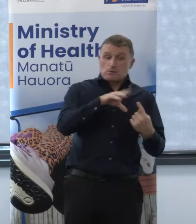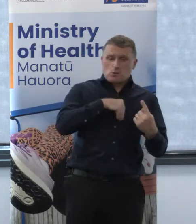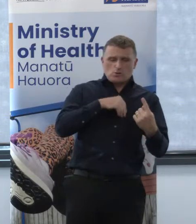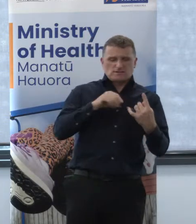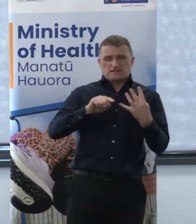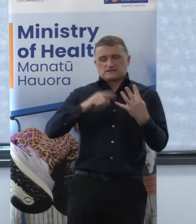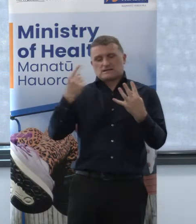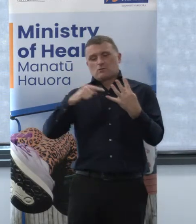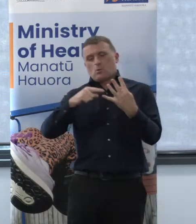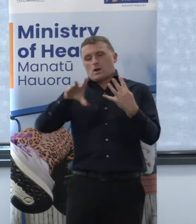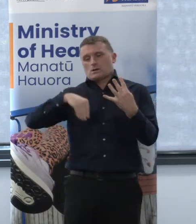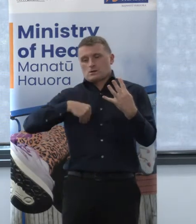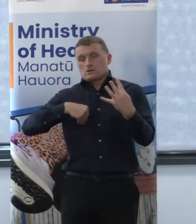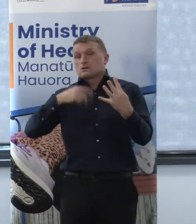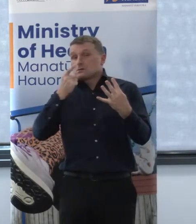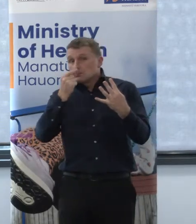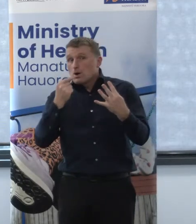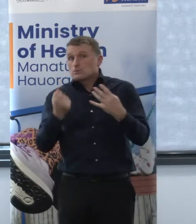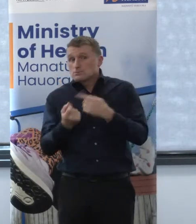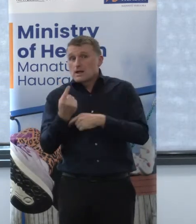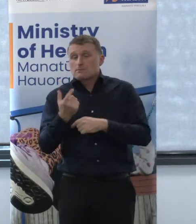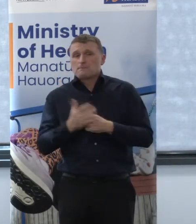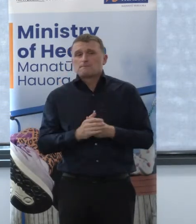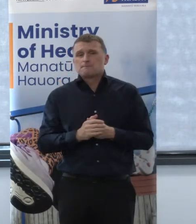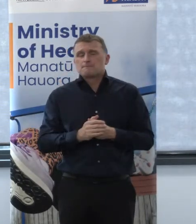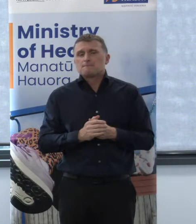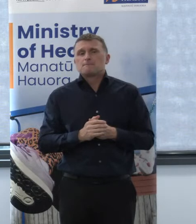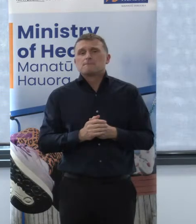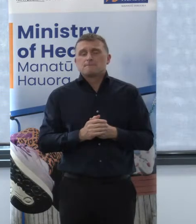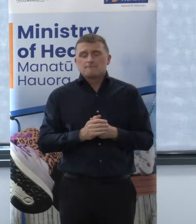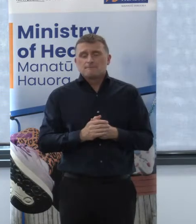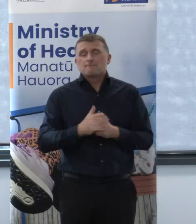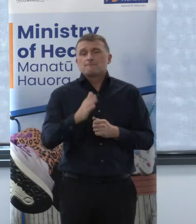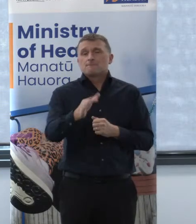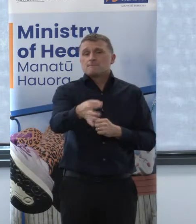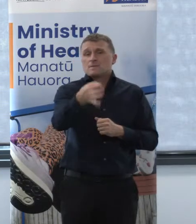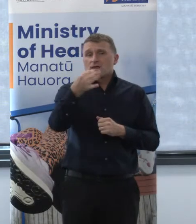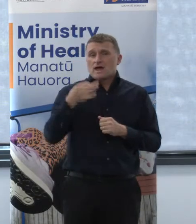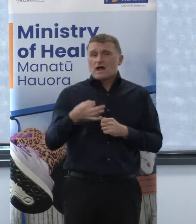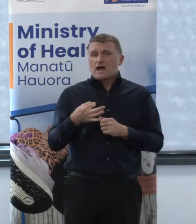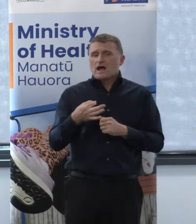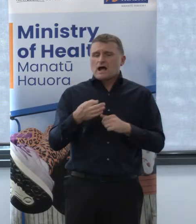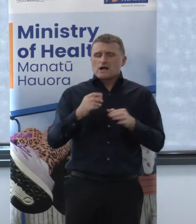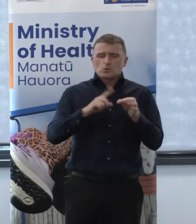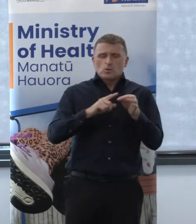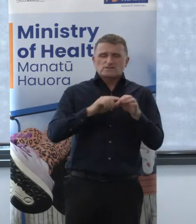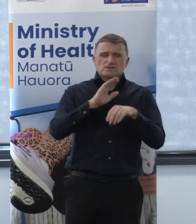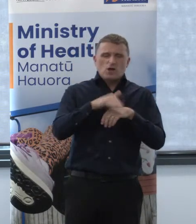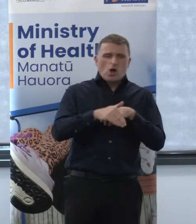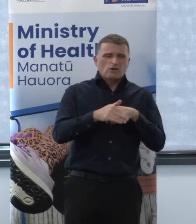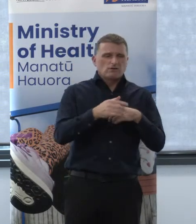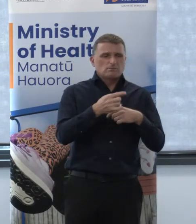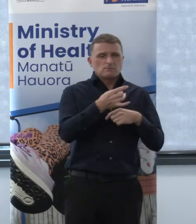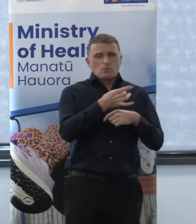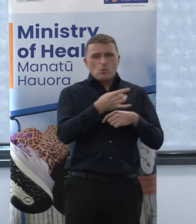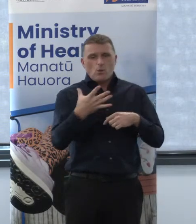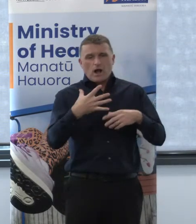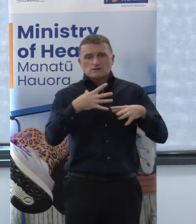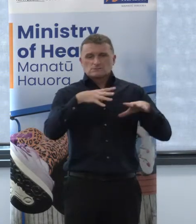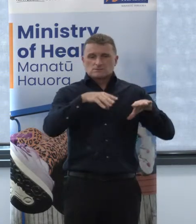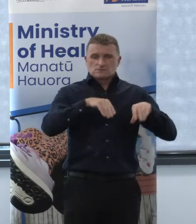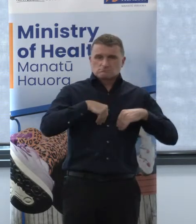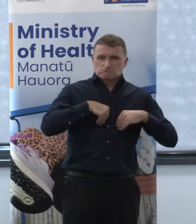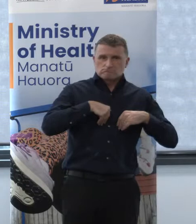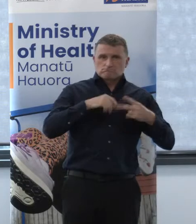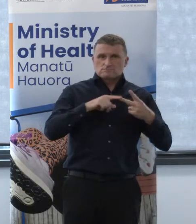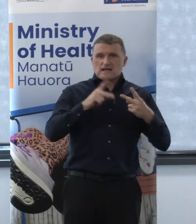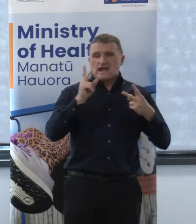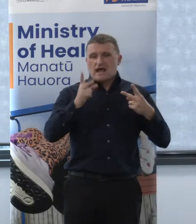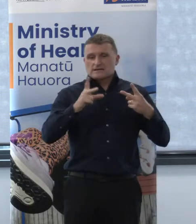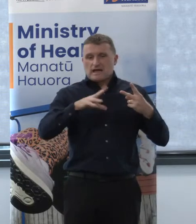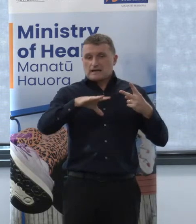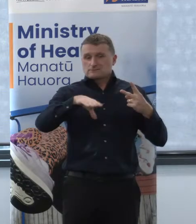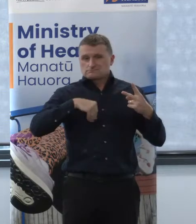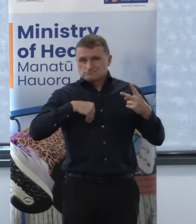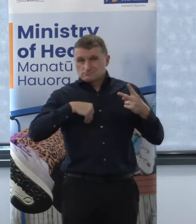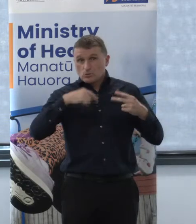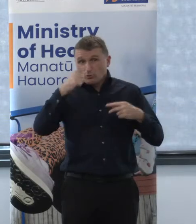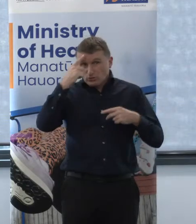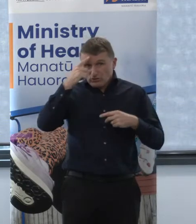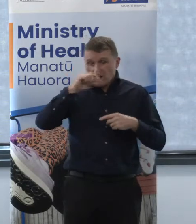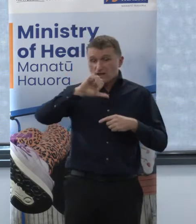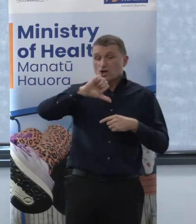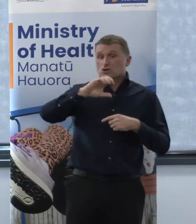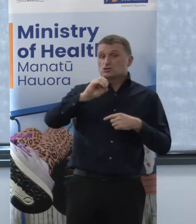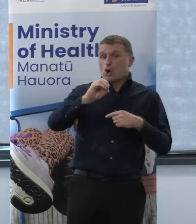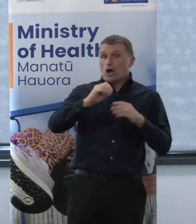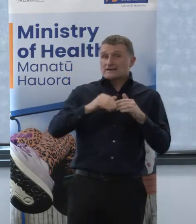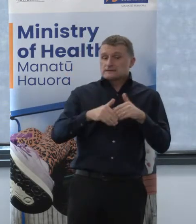emerging.